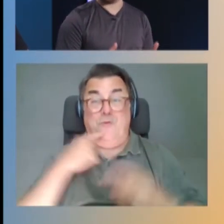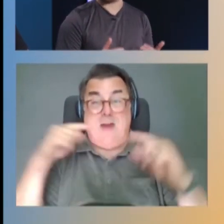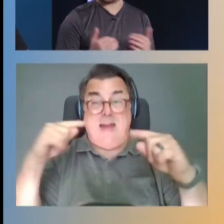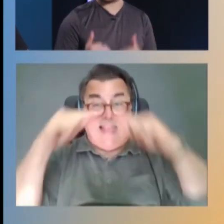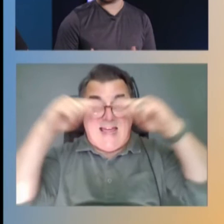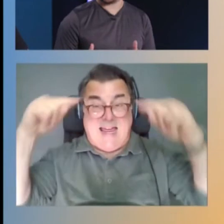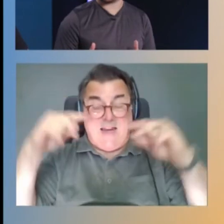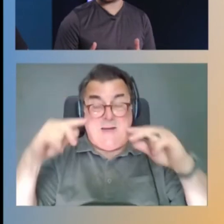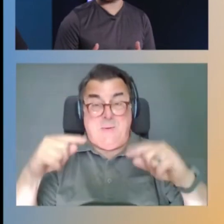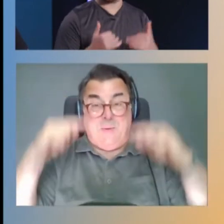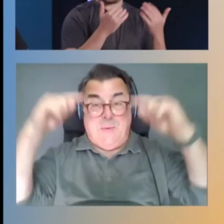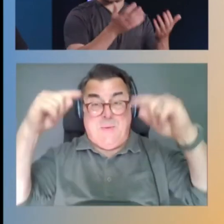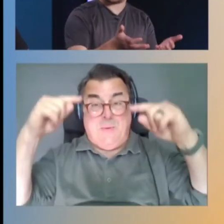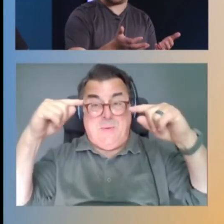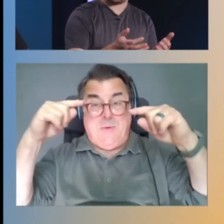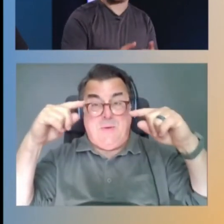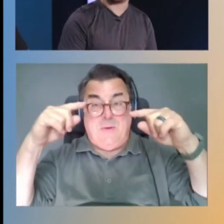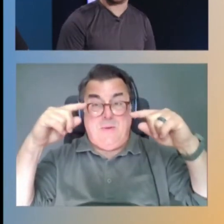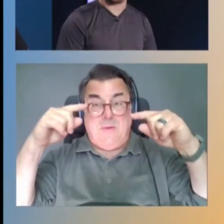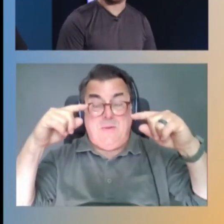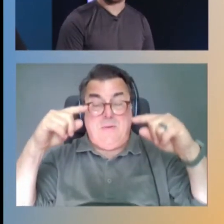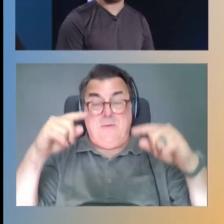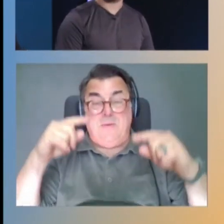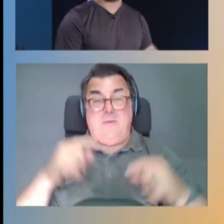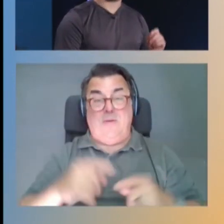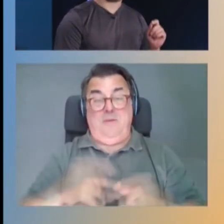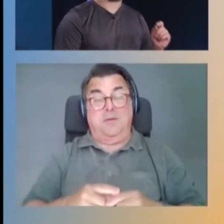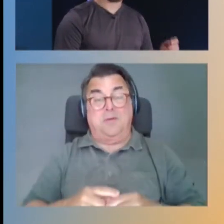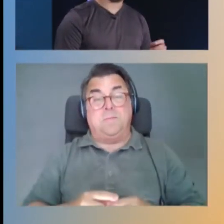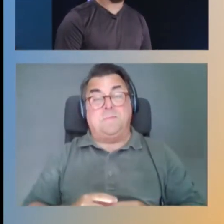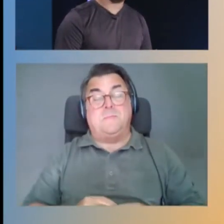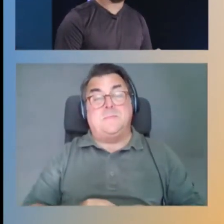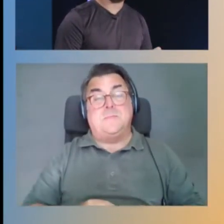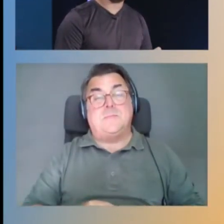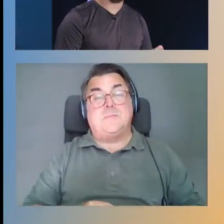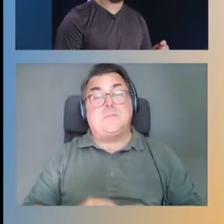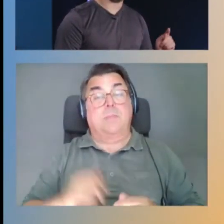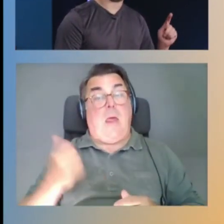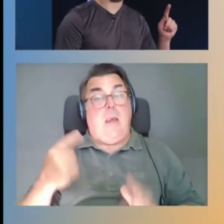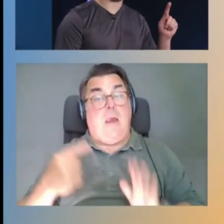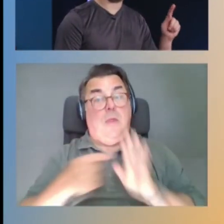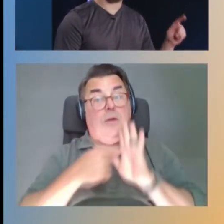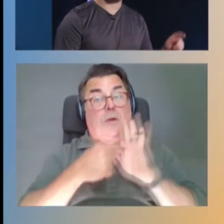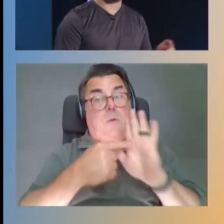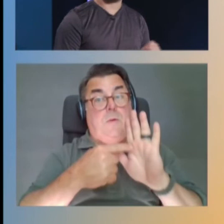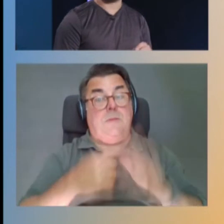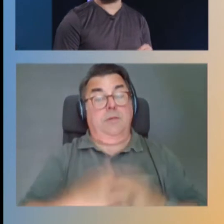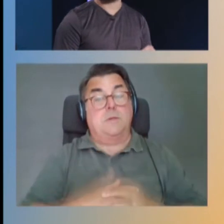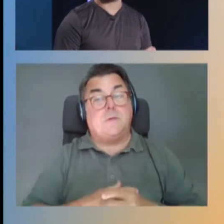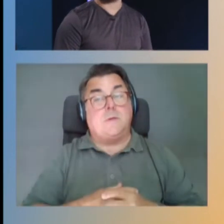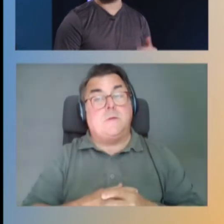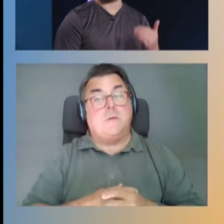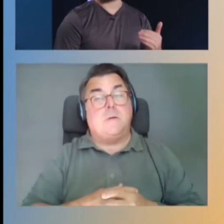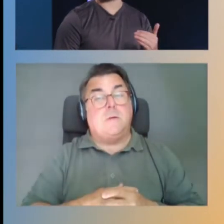from a floating 0.32 data type to bfloat16. But another thing that we see here is that the loss value doesn't get